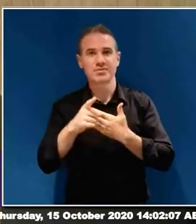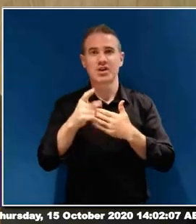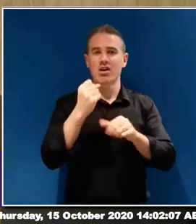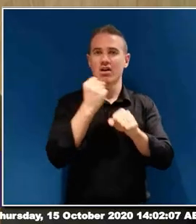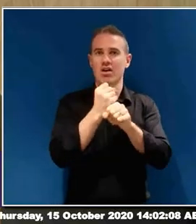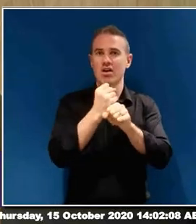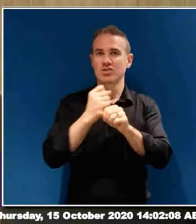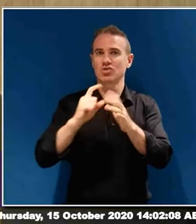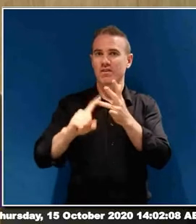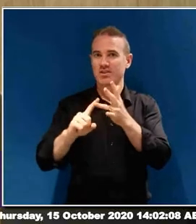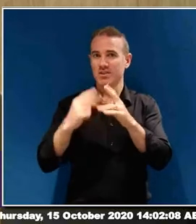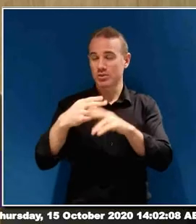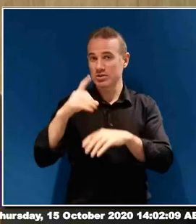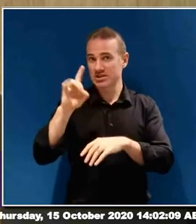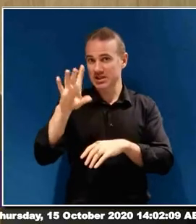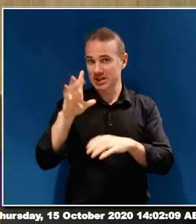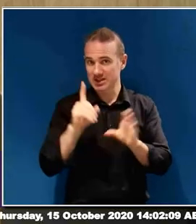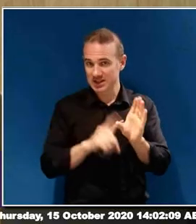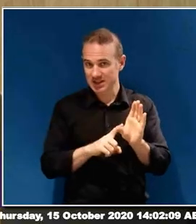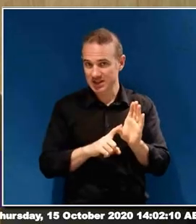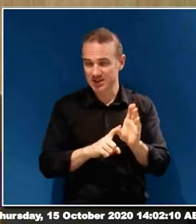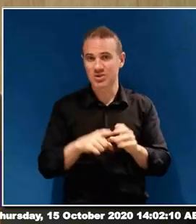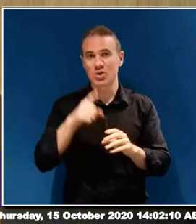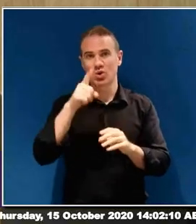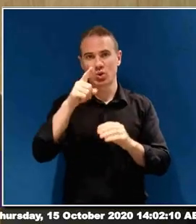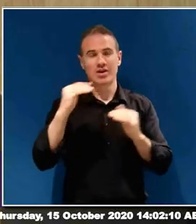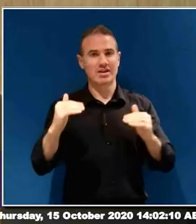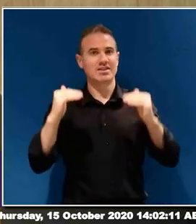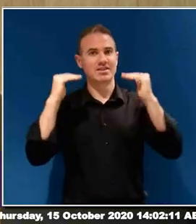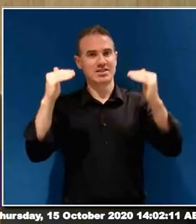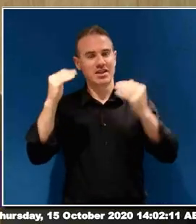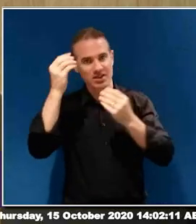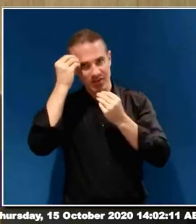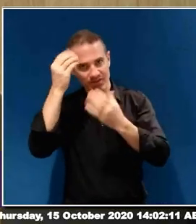and a Principal Adviser for students with disability for five years,